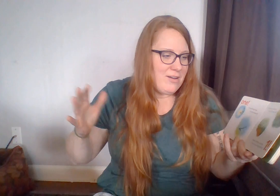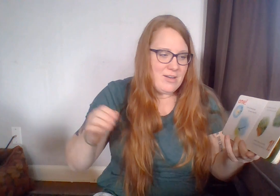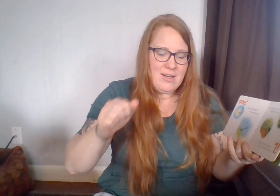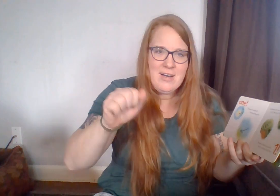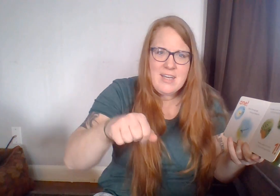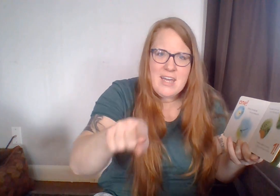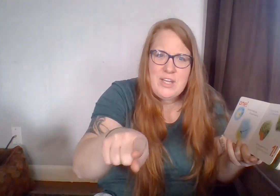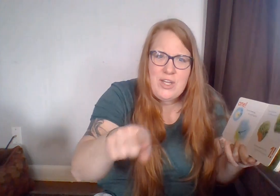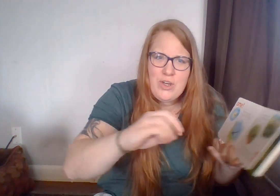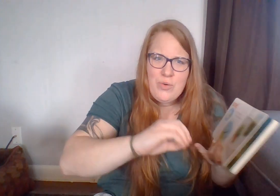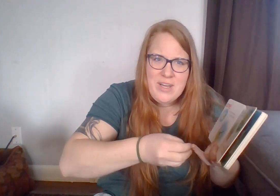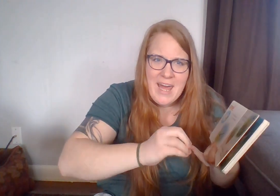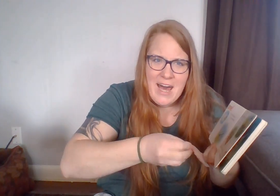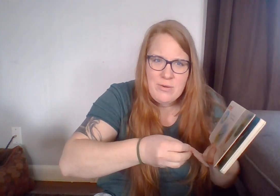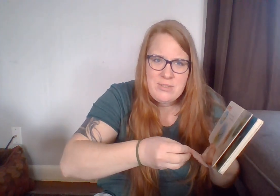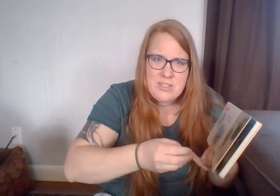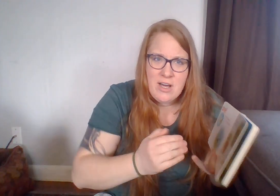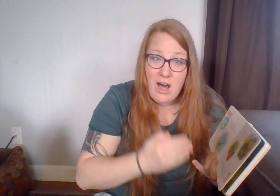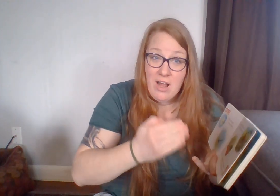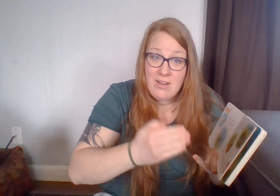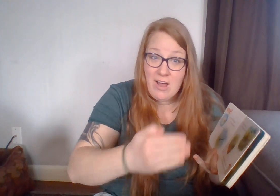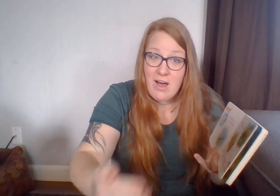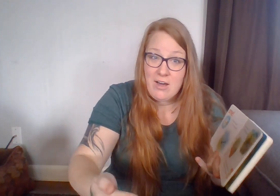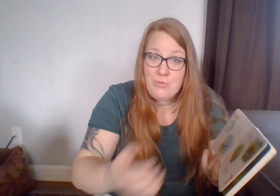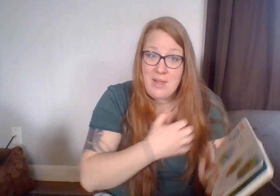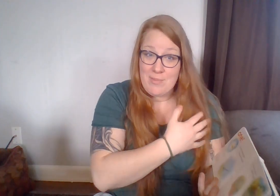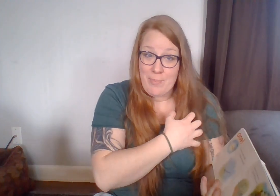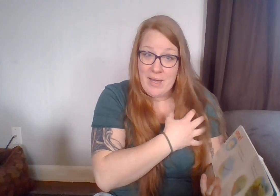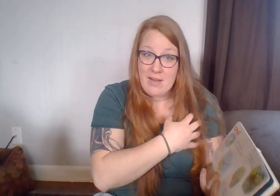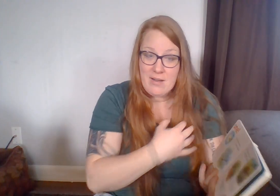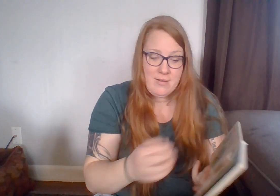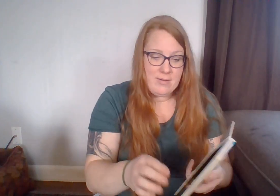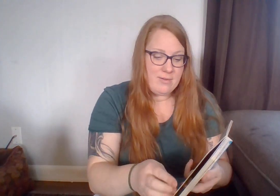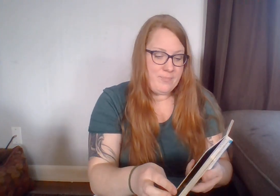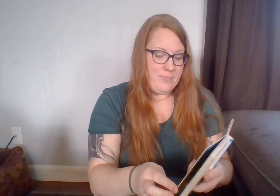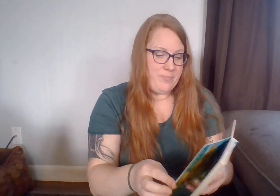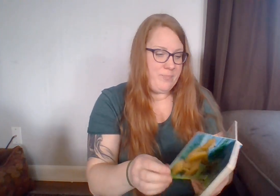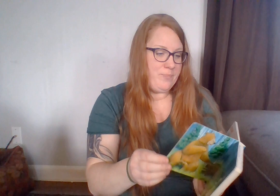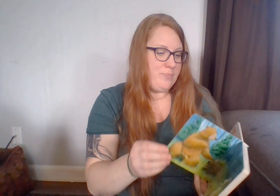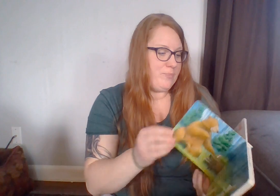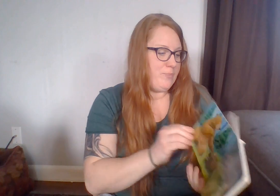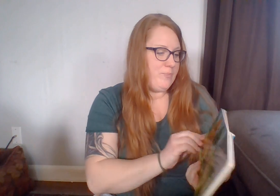Can you count along with Bear?